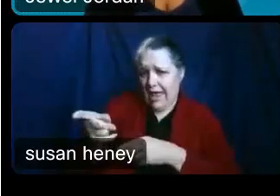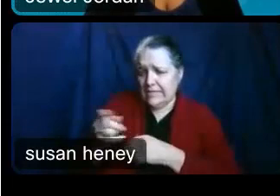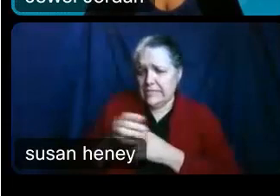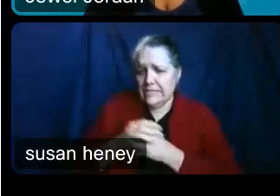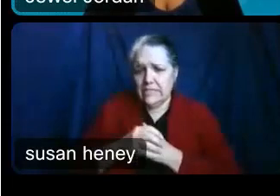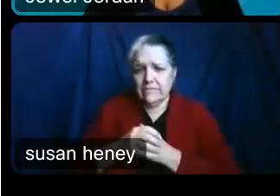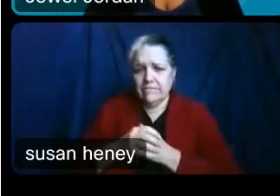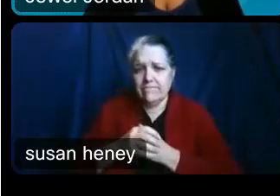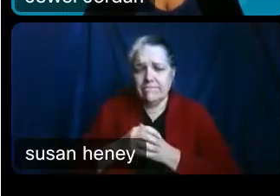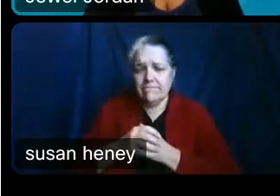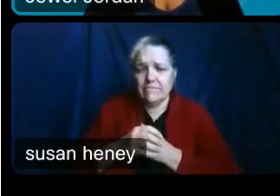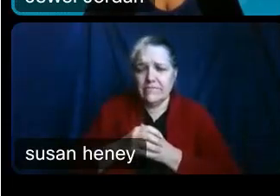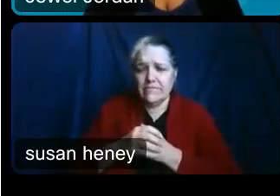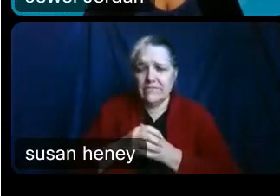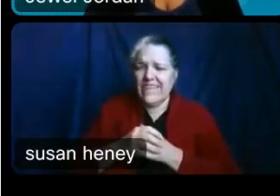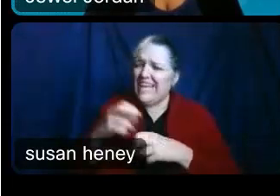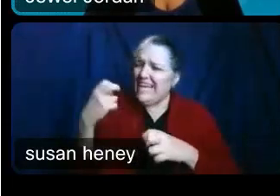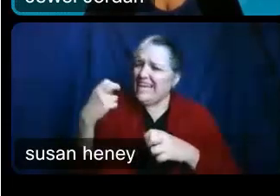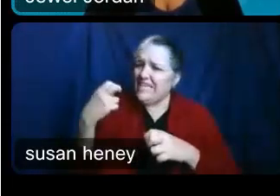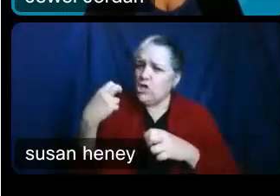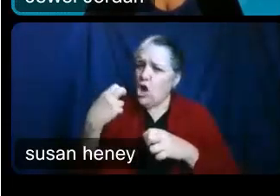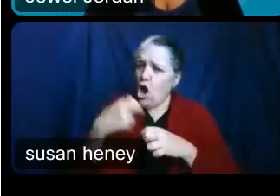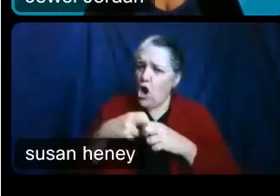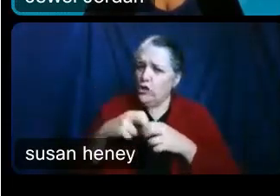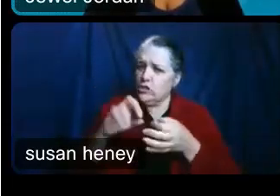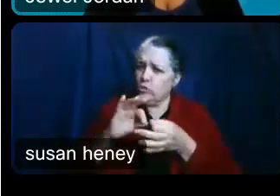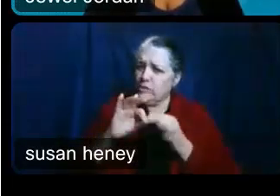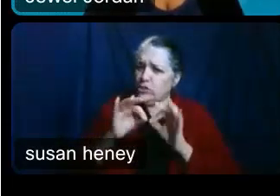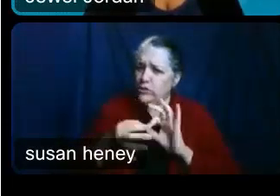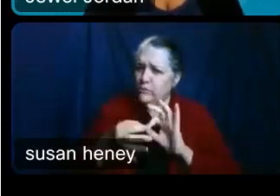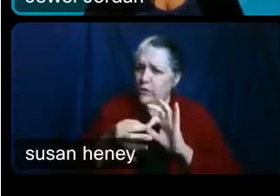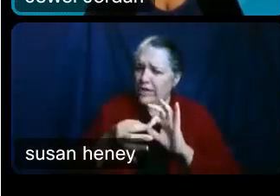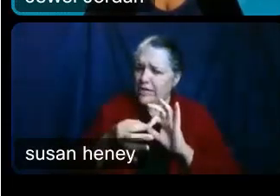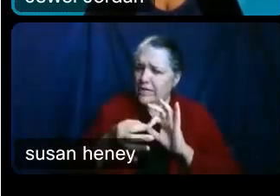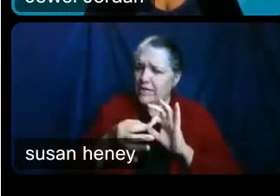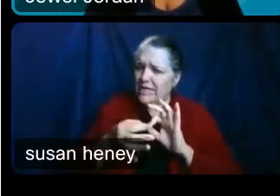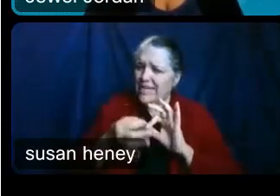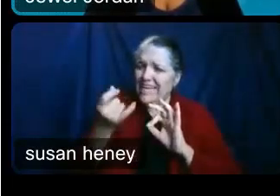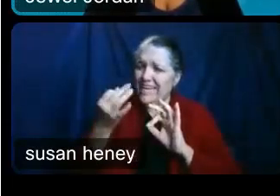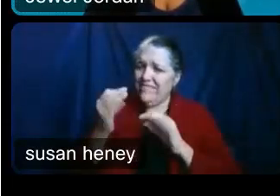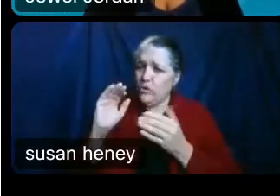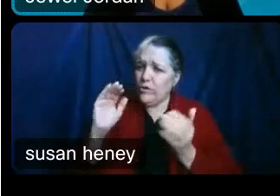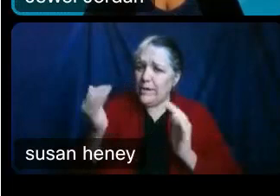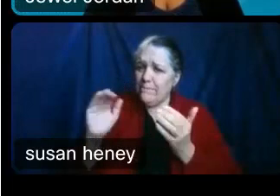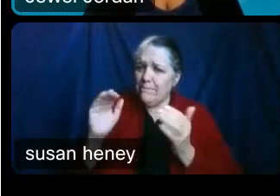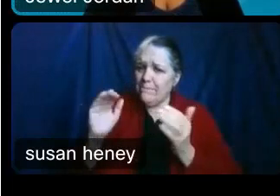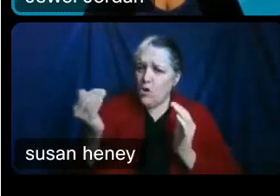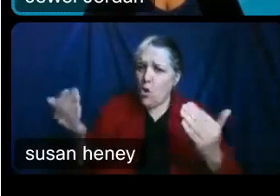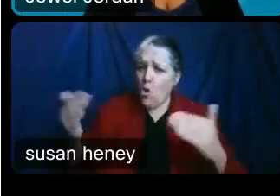It is difficult to -- it's the interpretation when comparing overlapping 5-year estimates